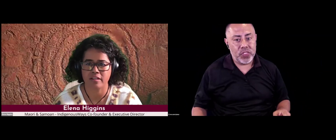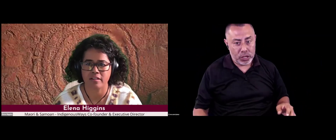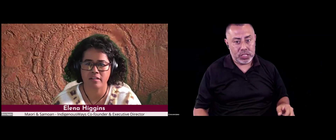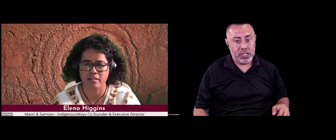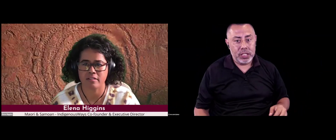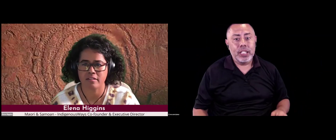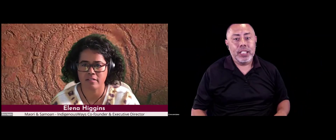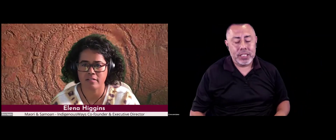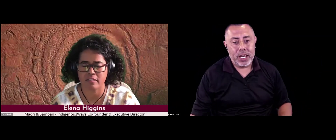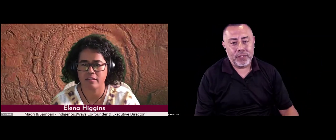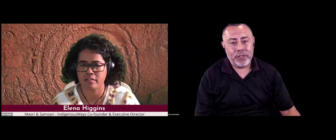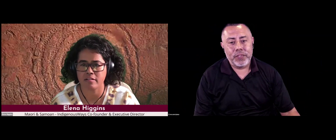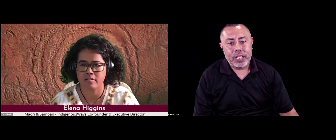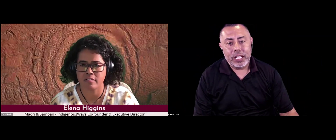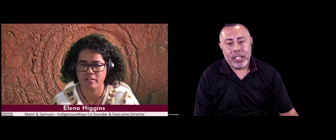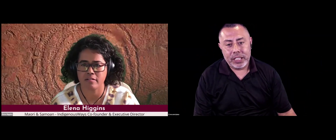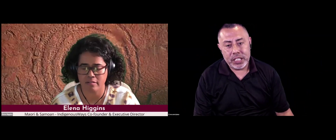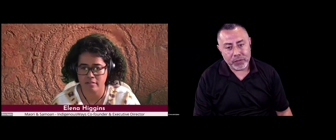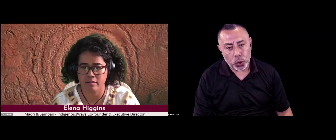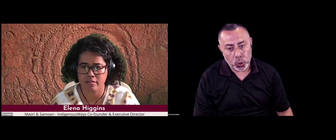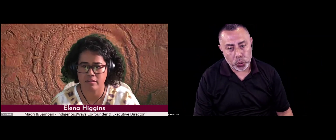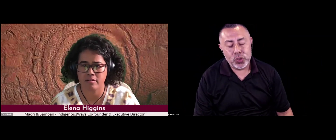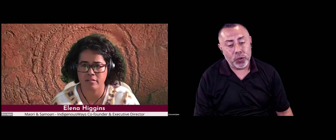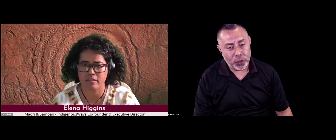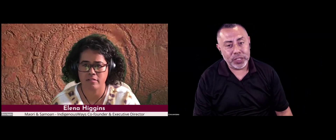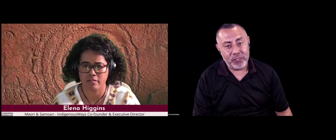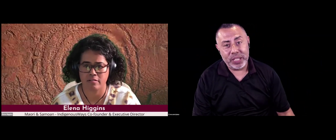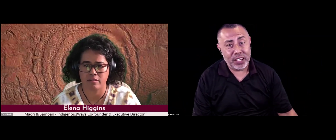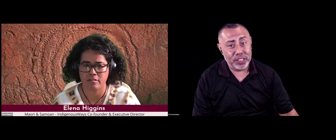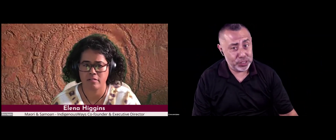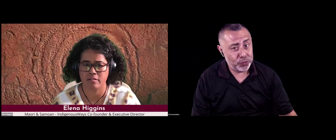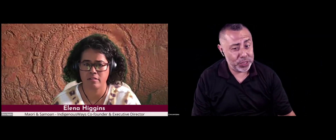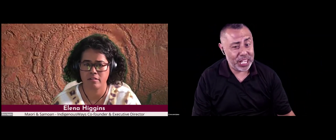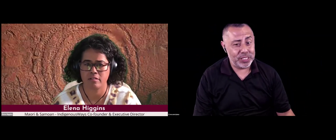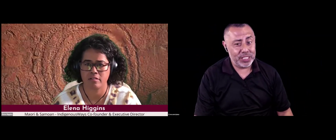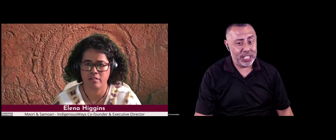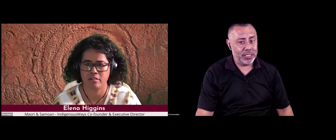Not 130. There's about 4,000. Deaf, Navajo so far that have been counted 4,000.